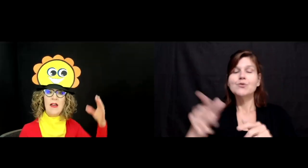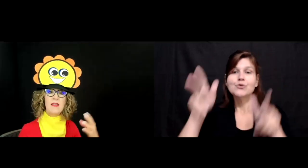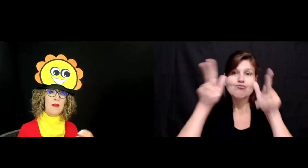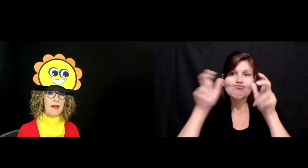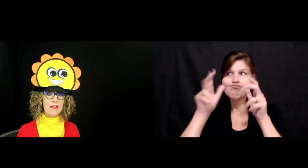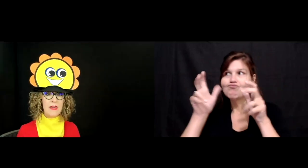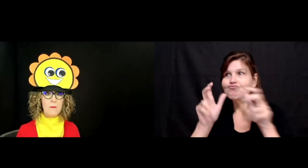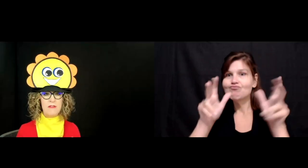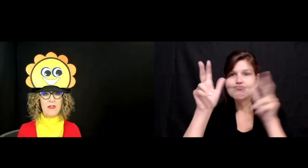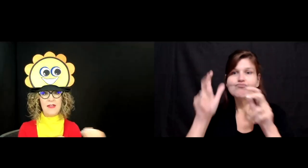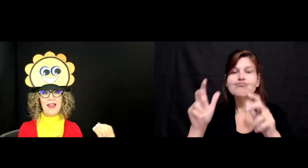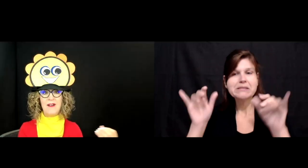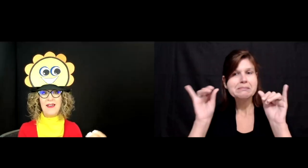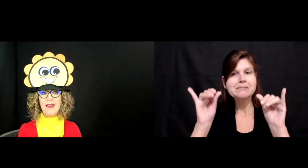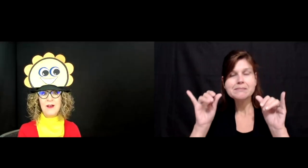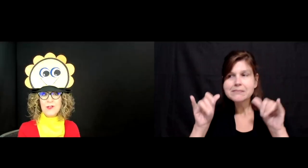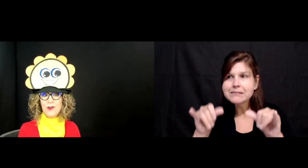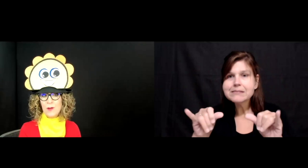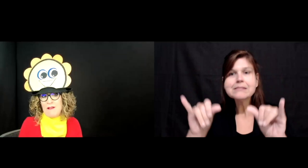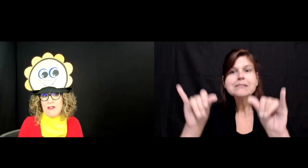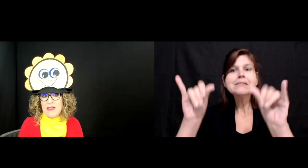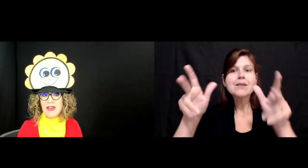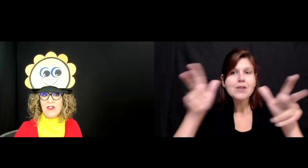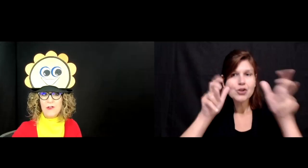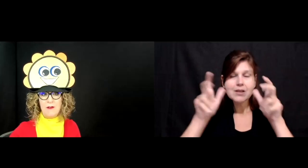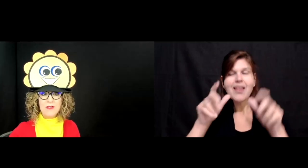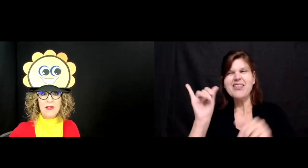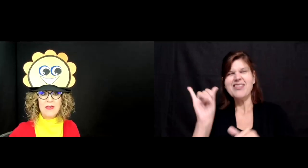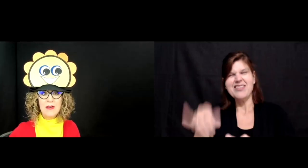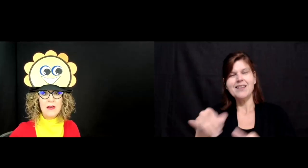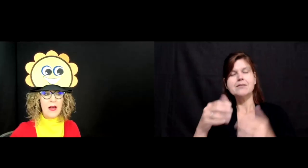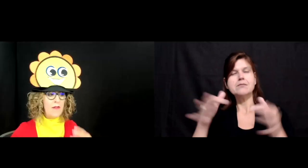And that's how I like to think about it. And that's how I talk about it and teach about it.